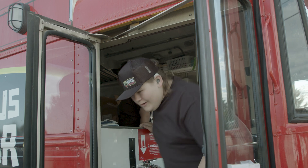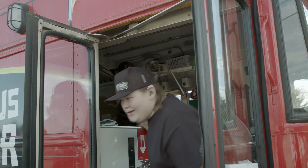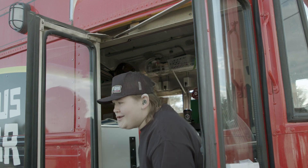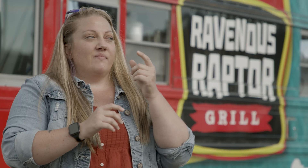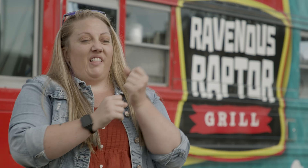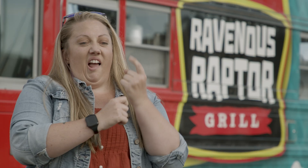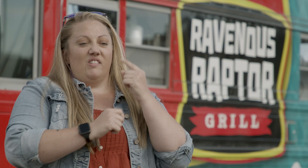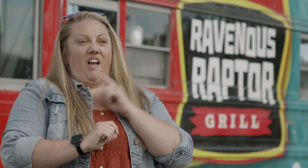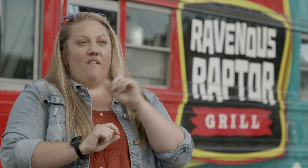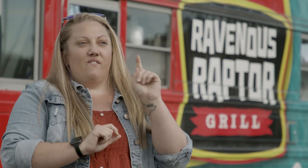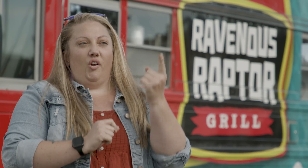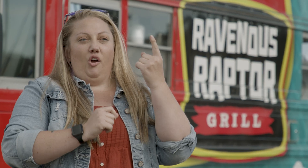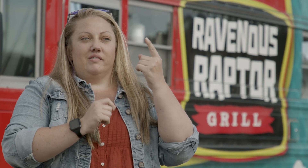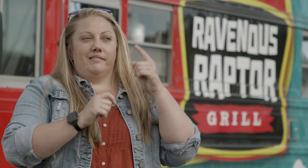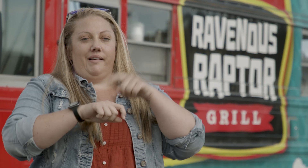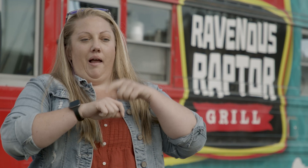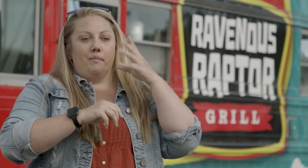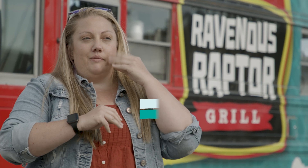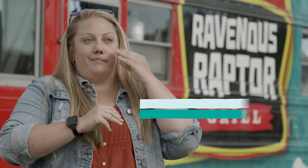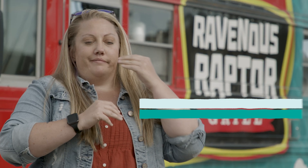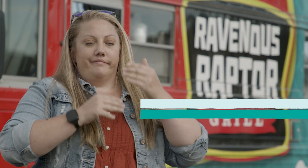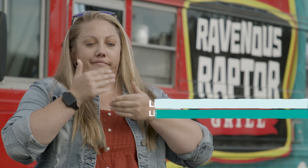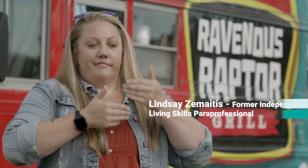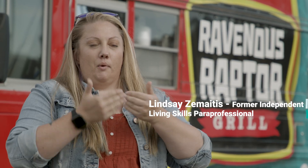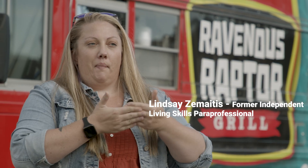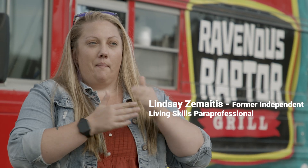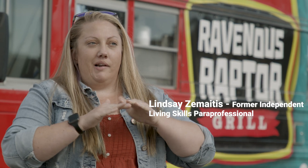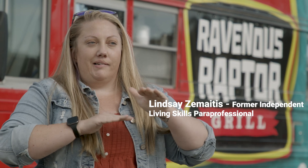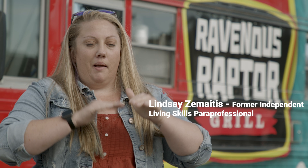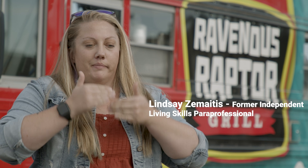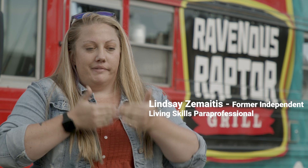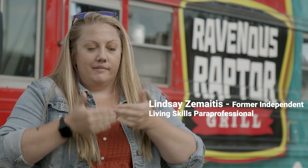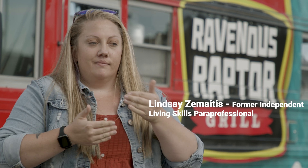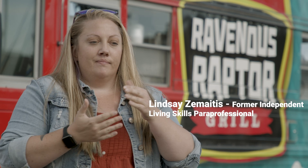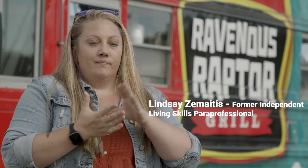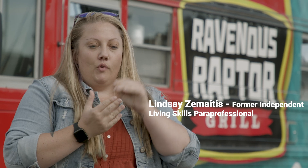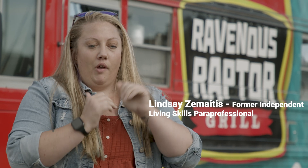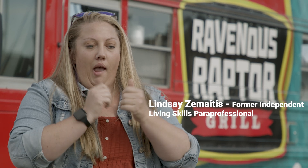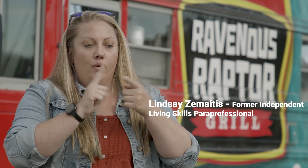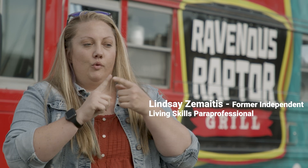We've taken baby steps with this process since it's the first time we've operated a food truck.